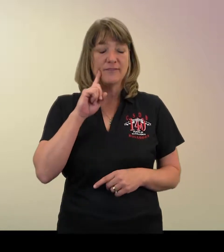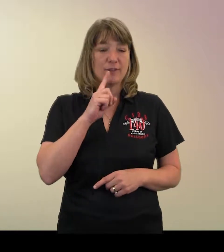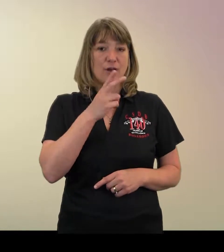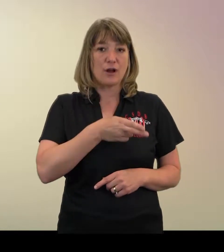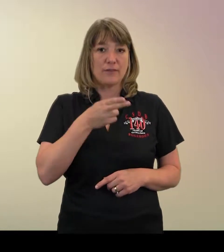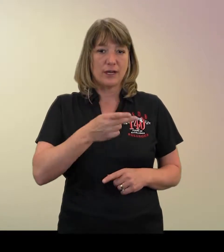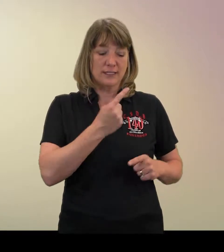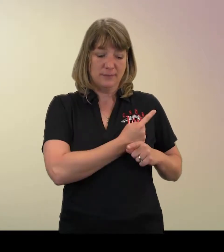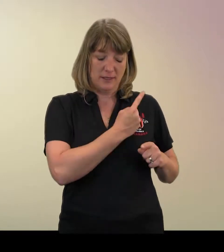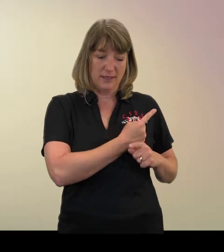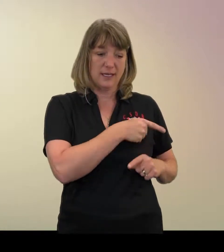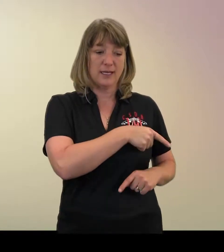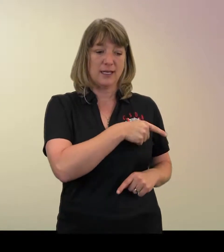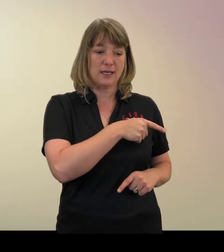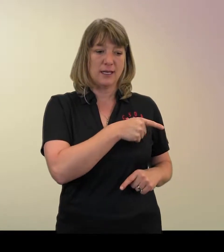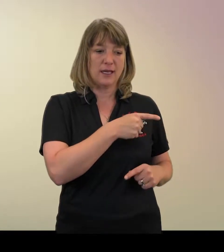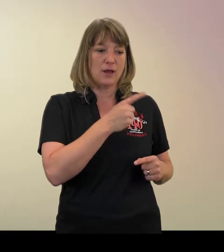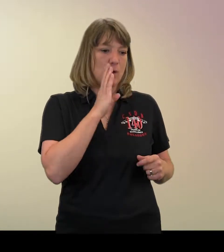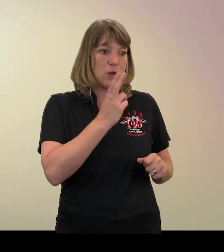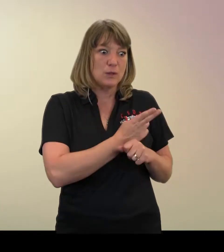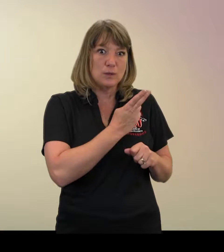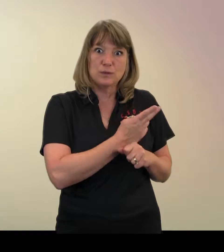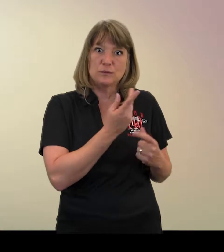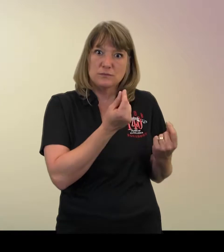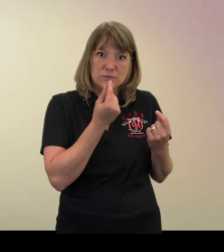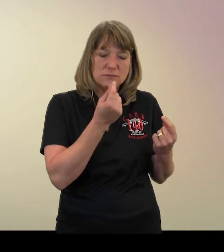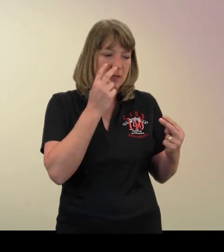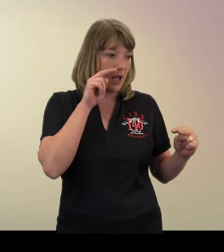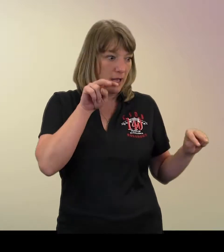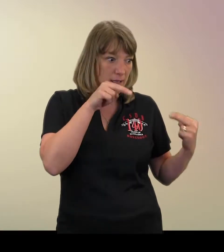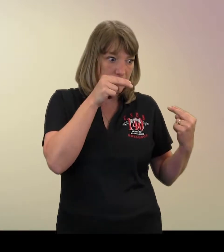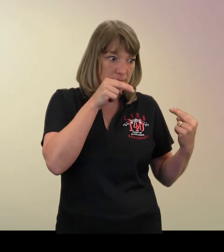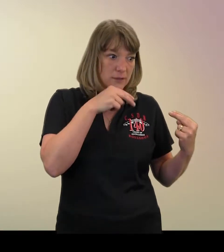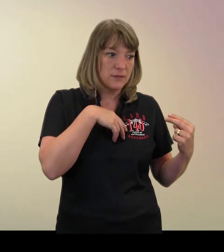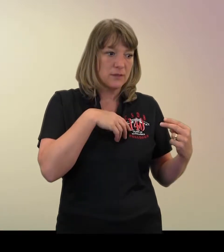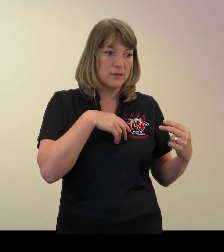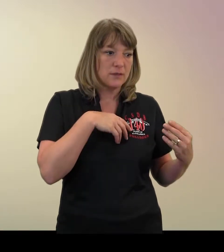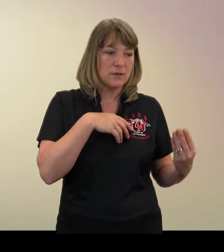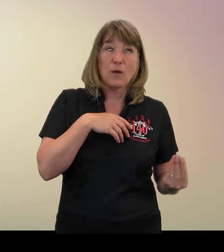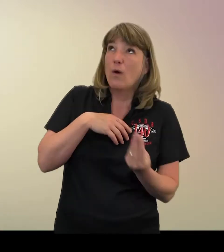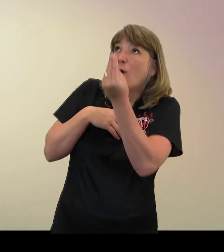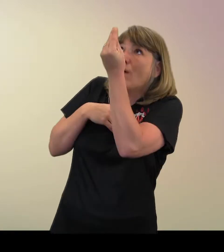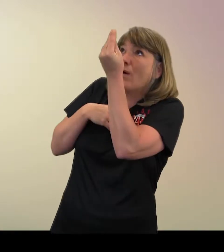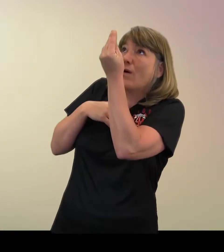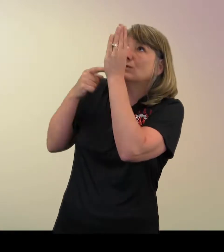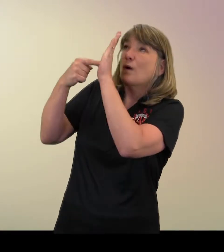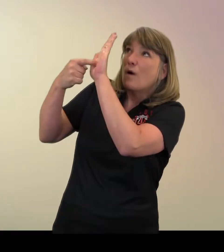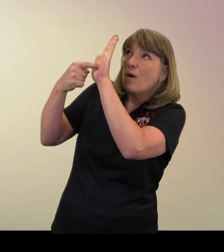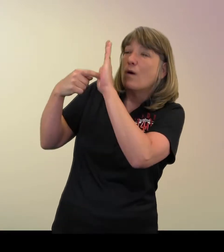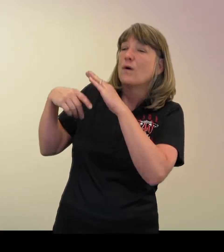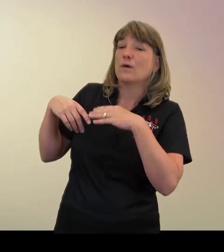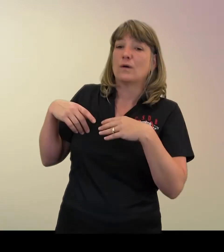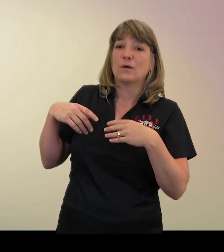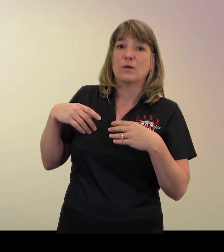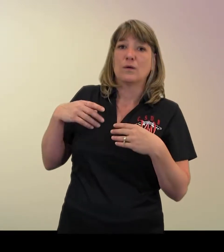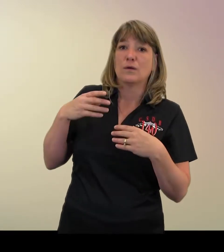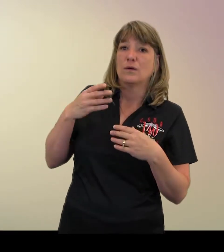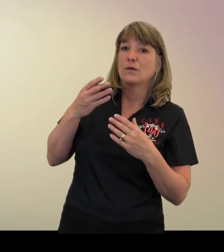and hard of hearing, also use things like eye contact and holding things up to show or giving things